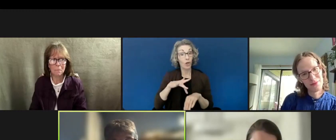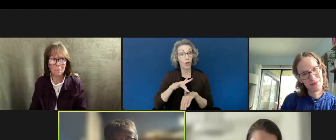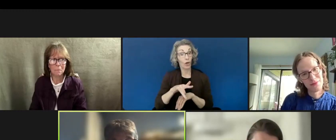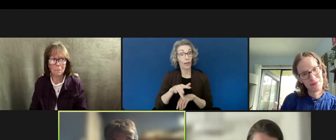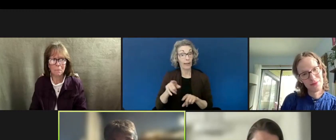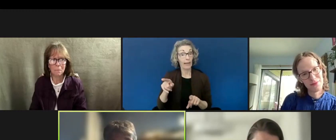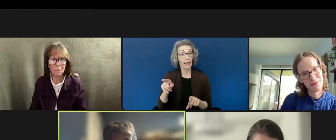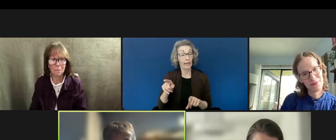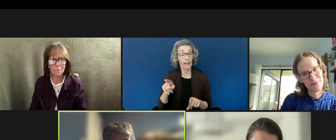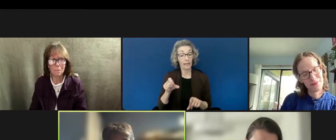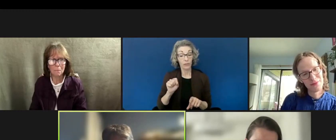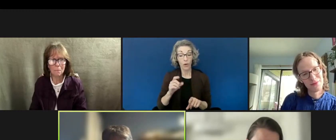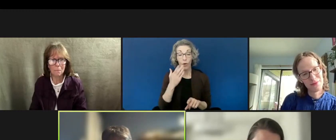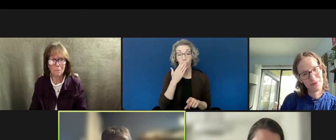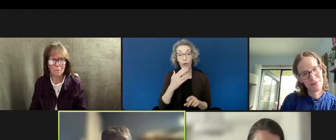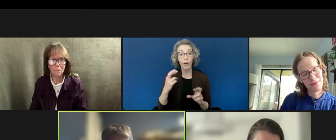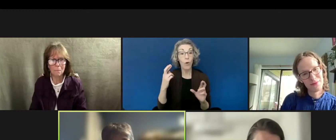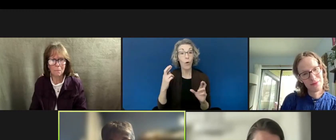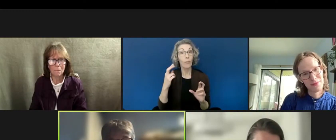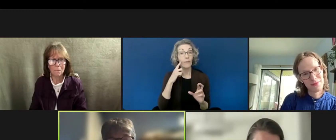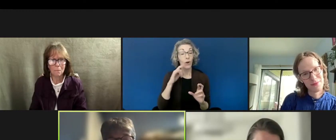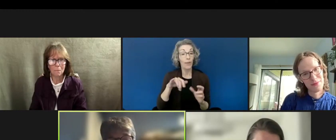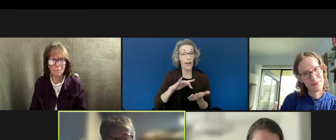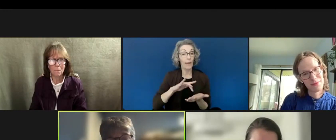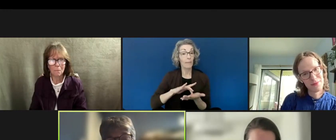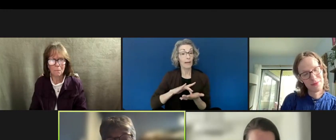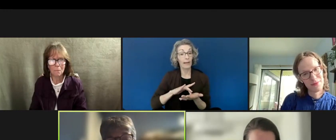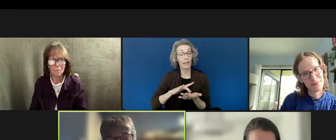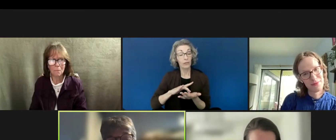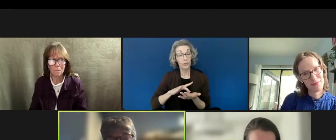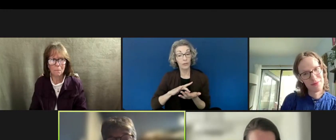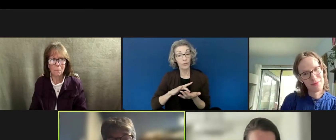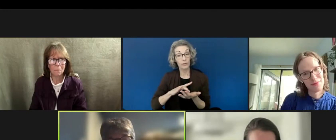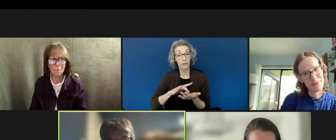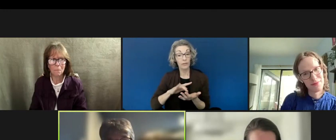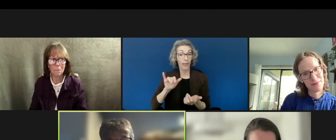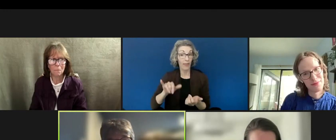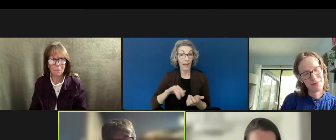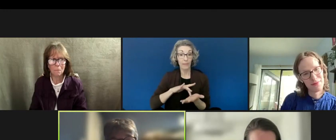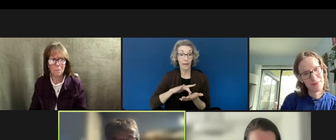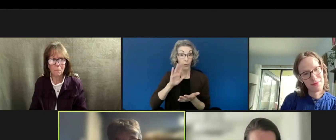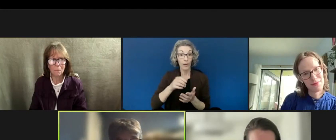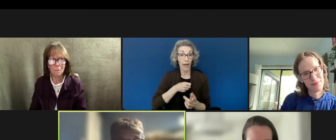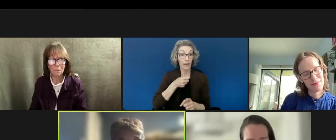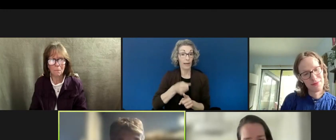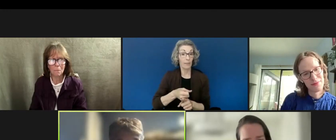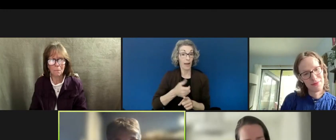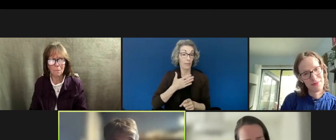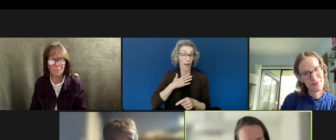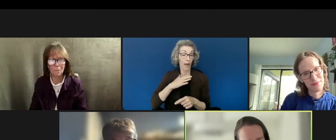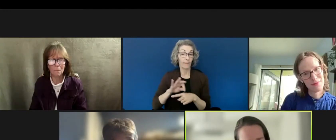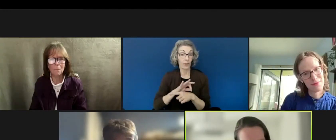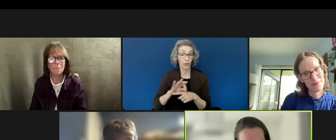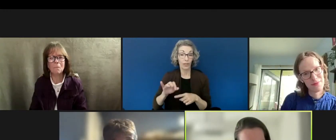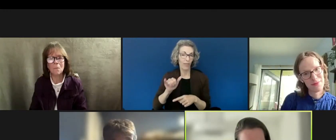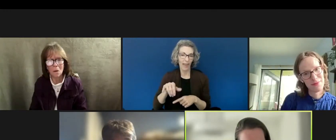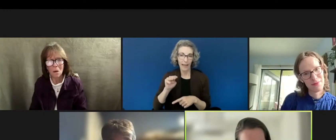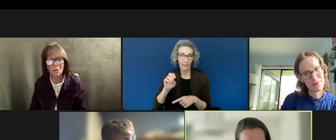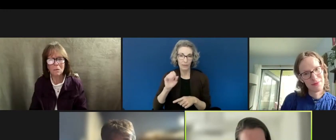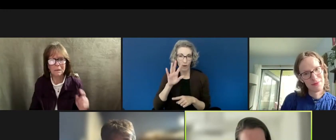the medication that it wouldn't impact my functioning for a while. Yeah.